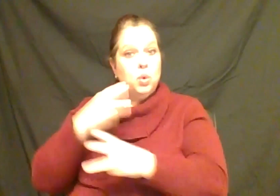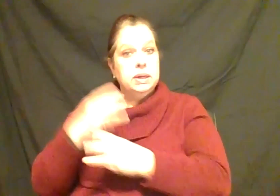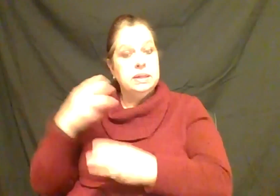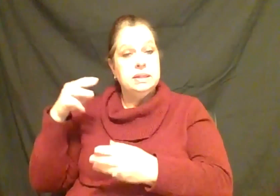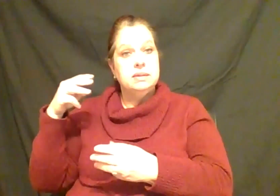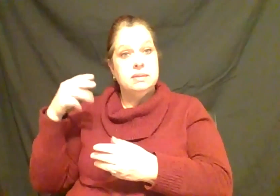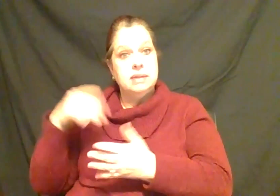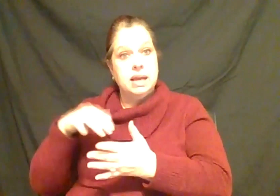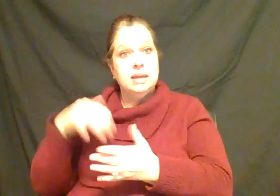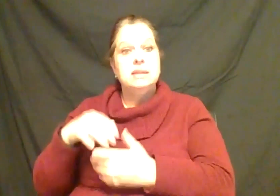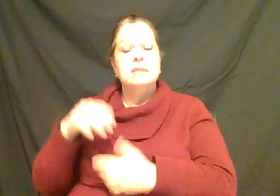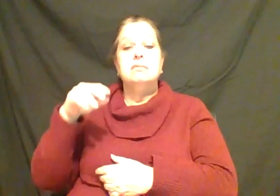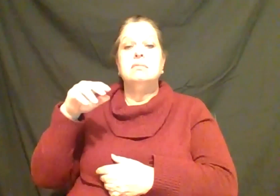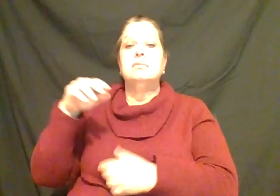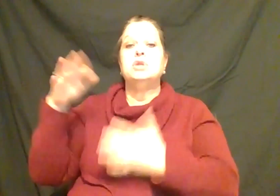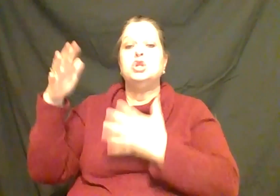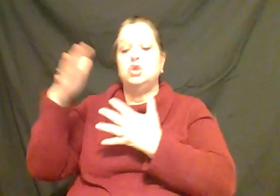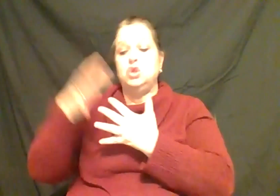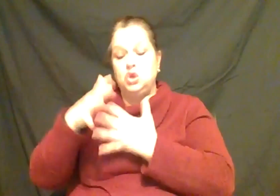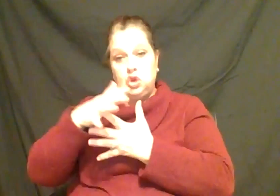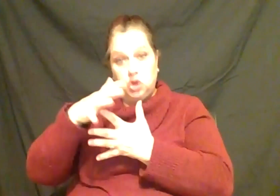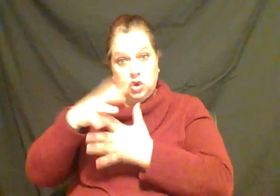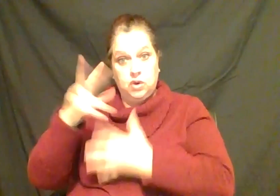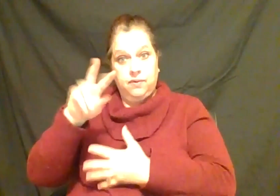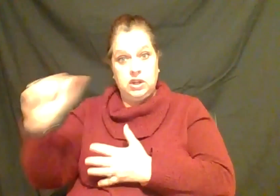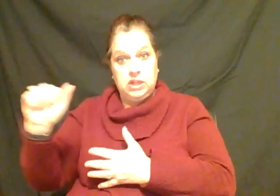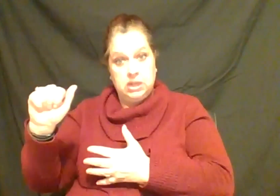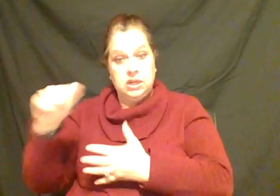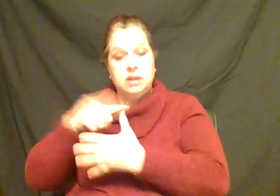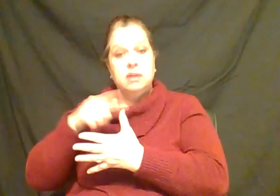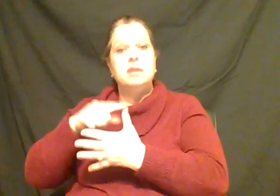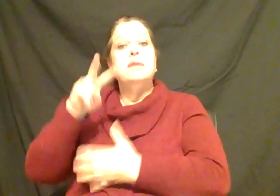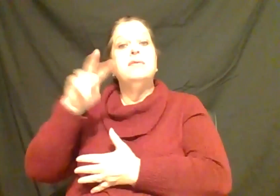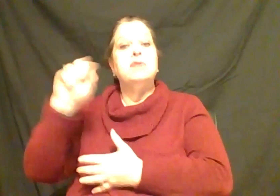take virginia u.s history and as a senior you take virginia us government unless you're in an academy